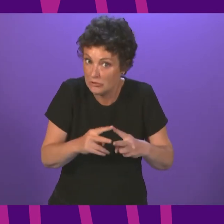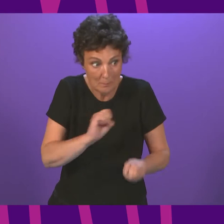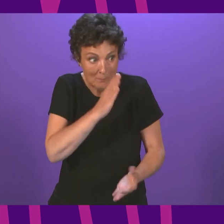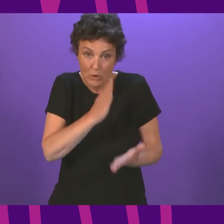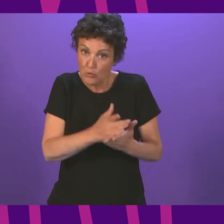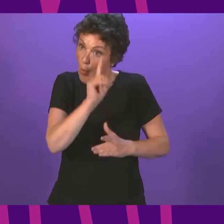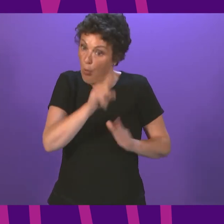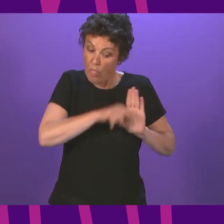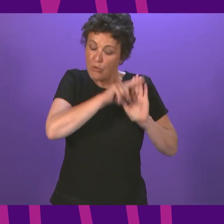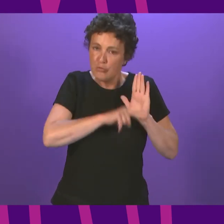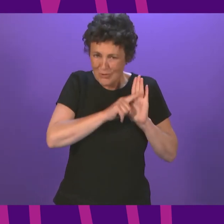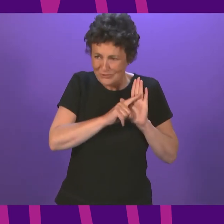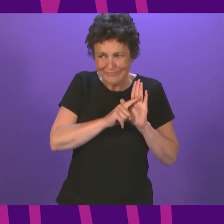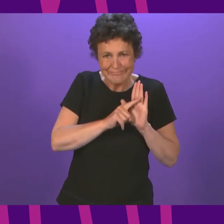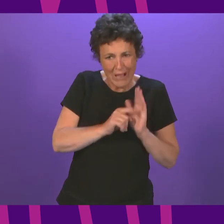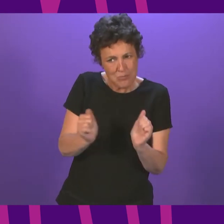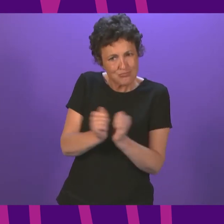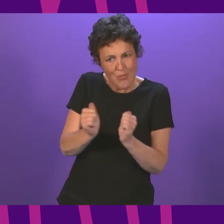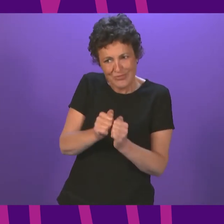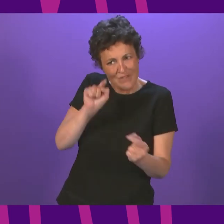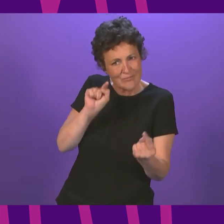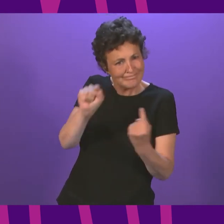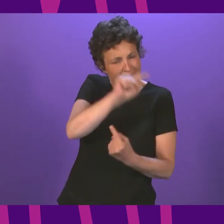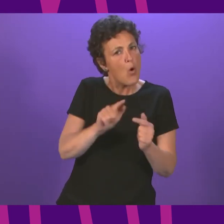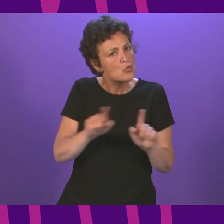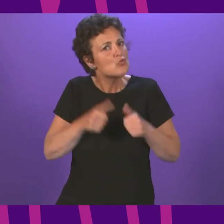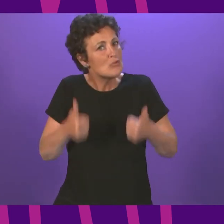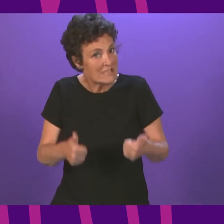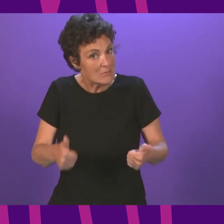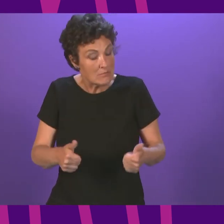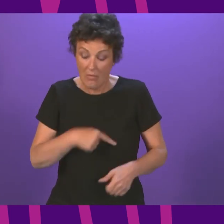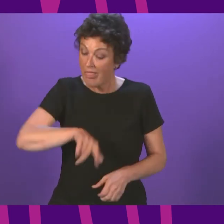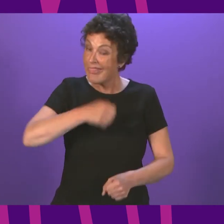The result of that consideration is the amendments that the Government has lodged. I am keen